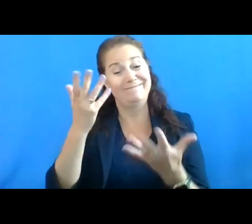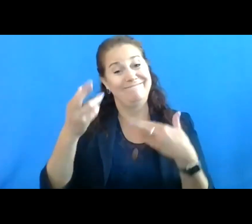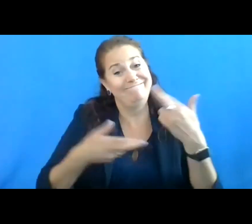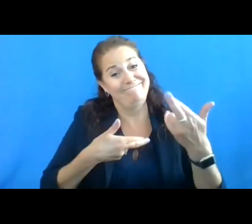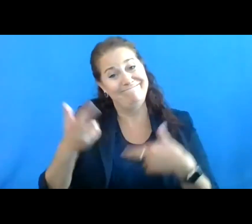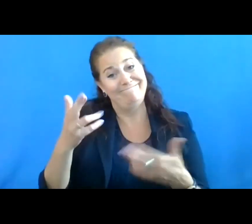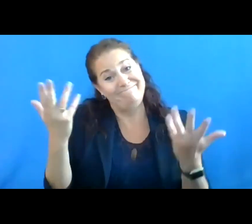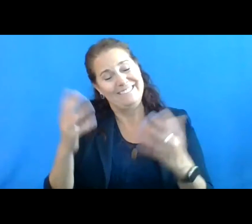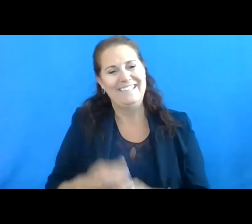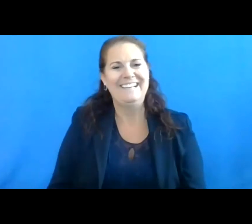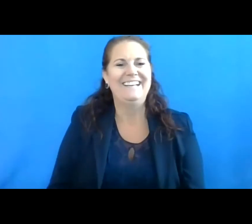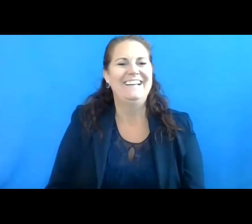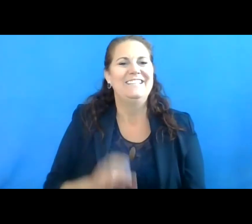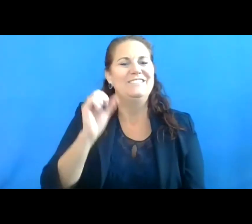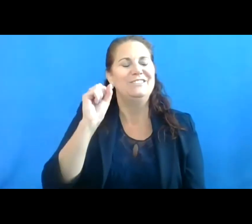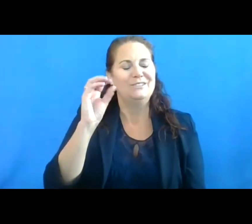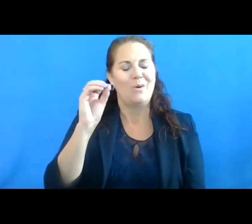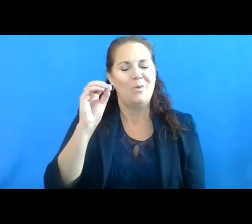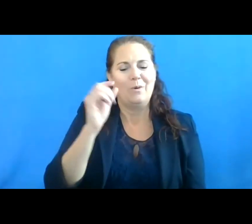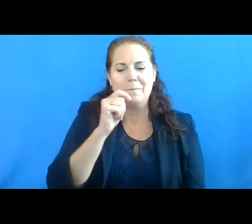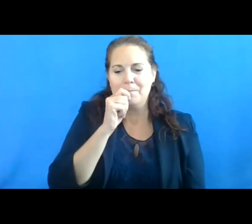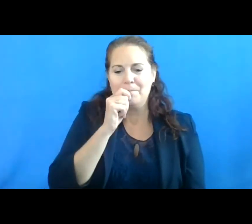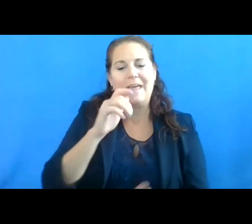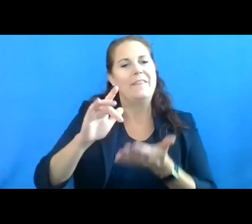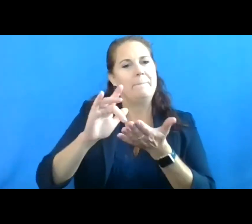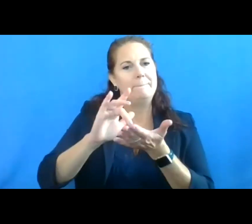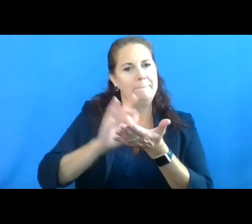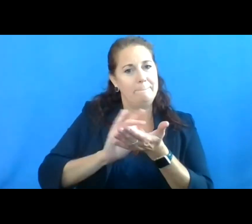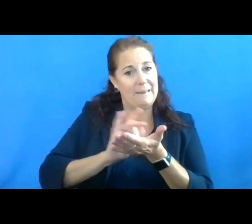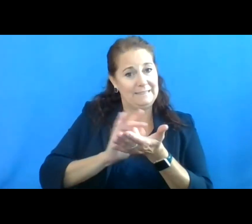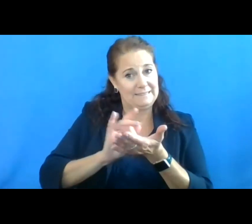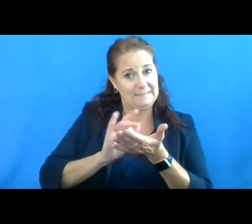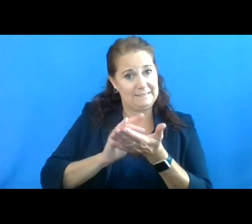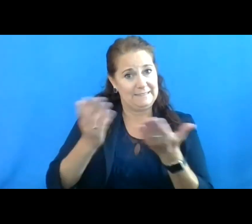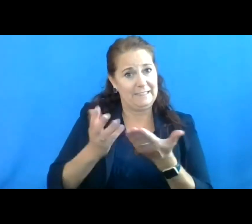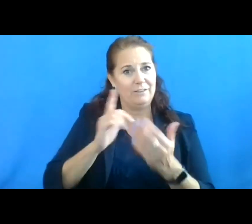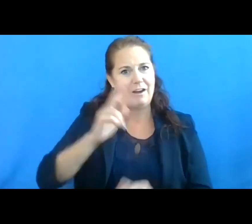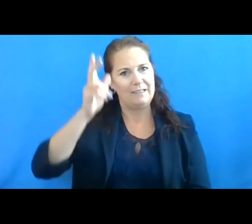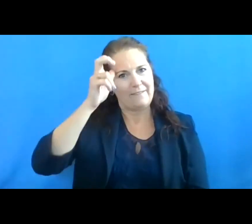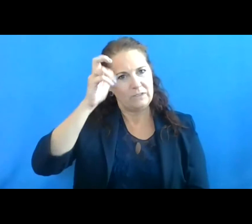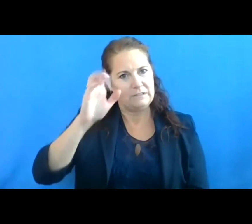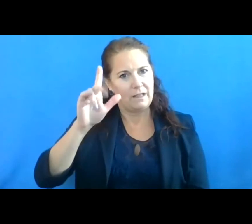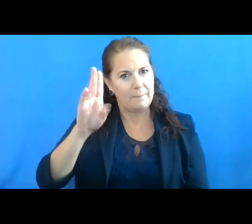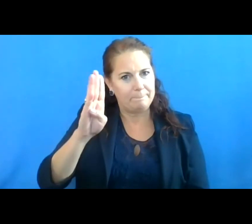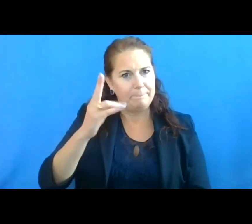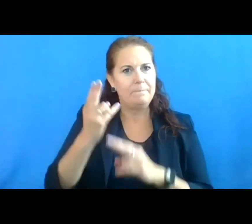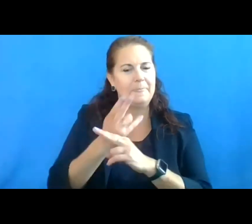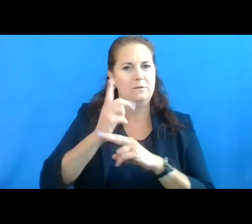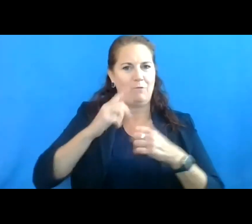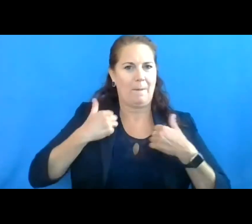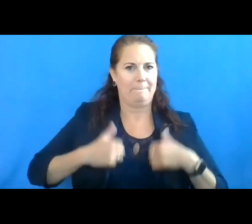So, the medicines here are devil's club, so that's used for bathing and also to make a